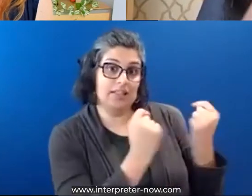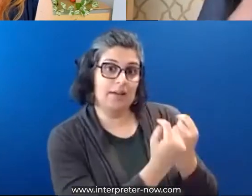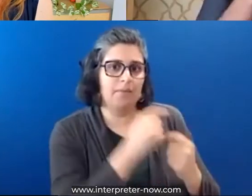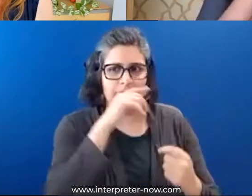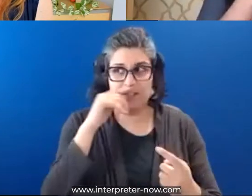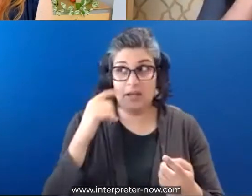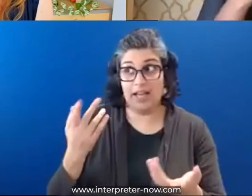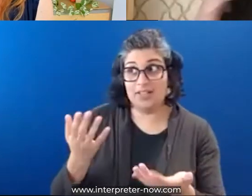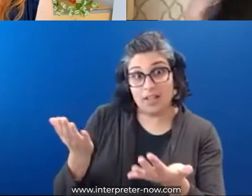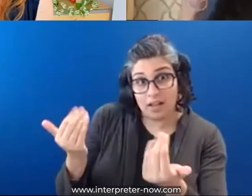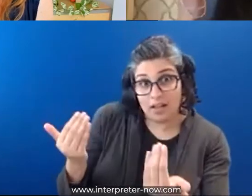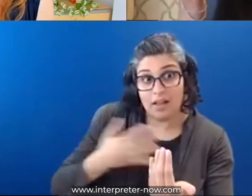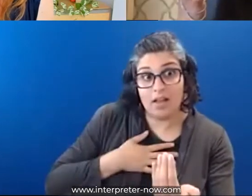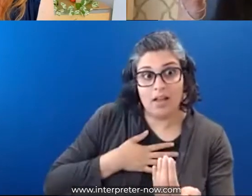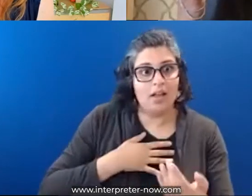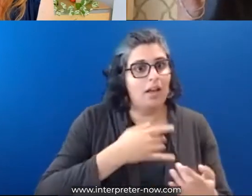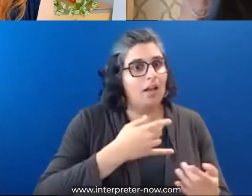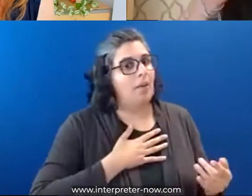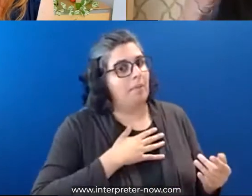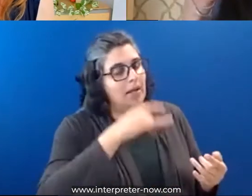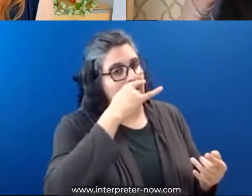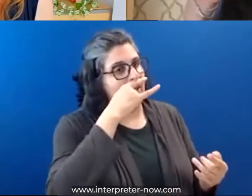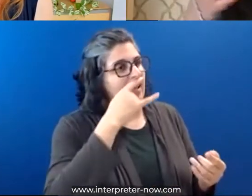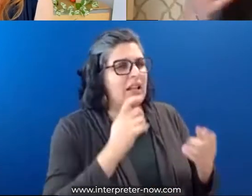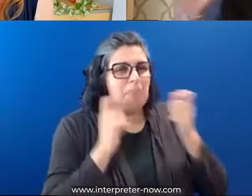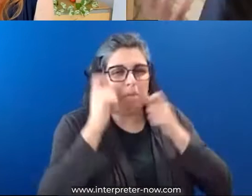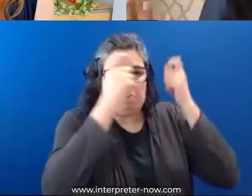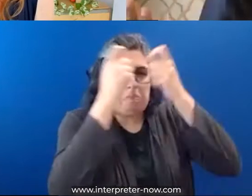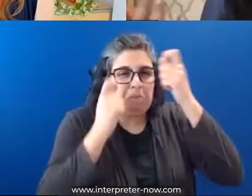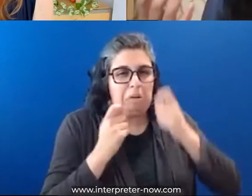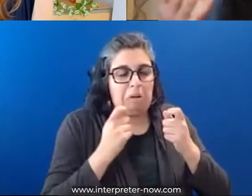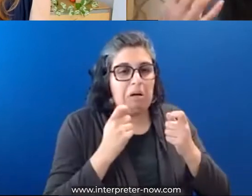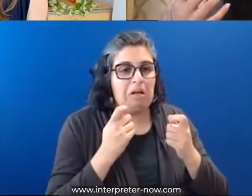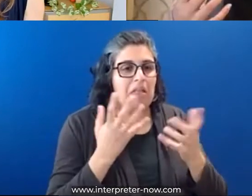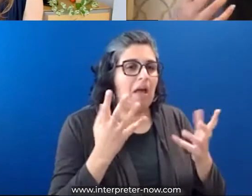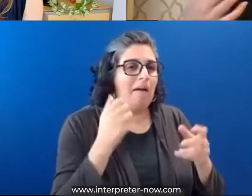"My kid is getting pimples all over." "They want a girlfriend and can't find one."